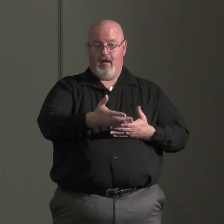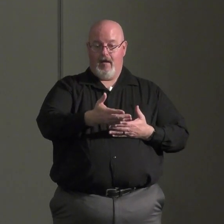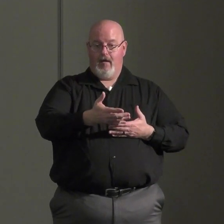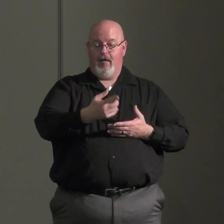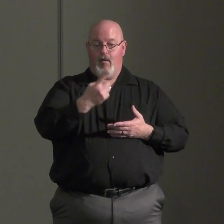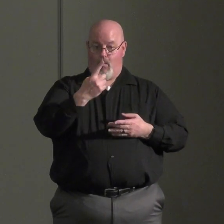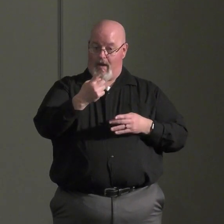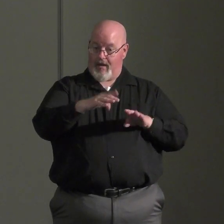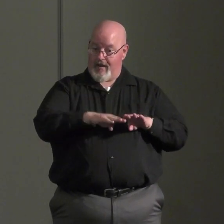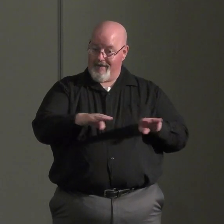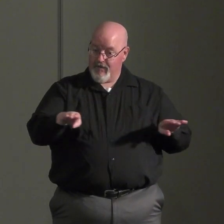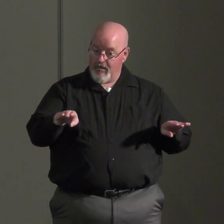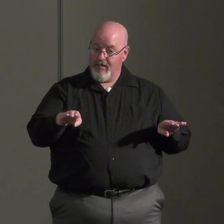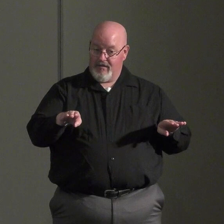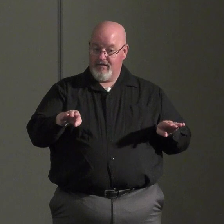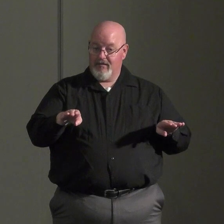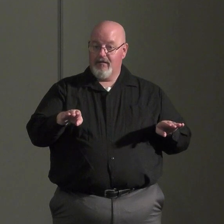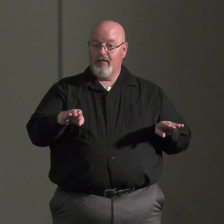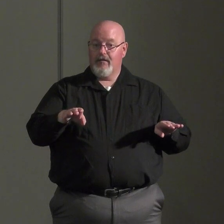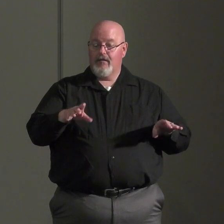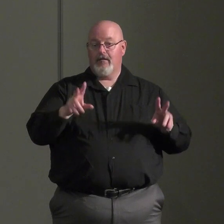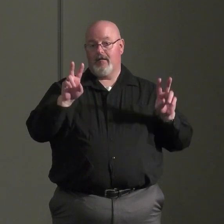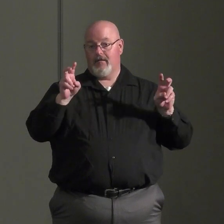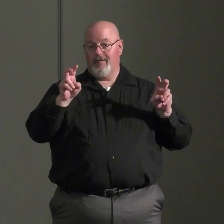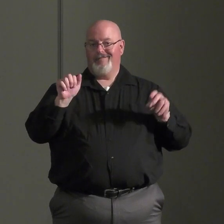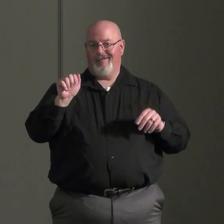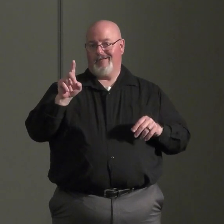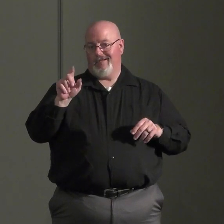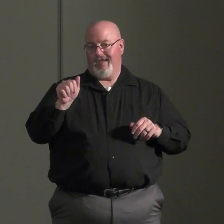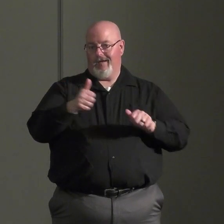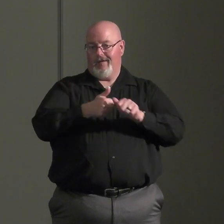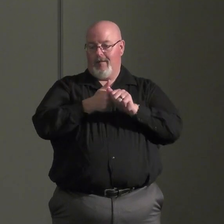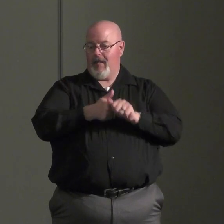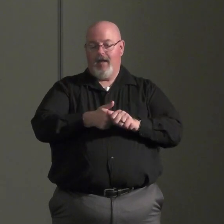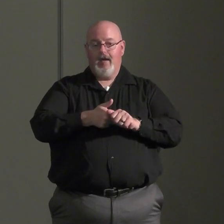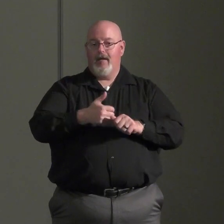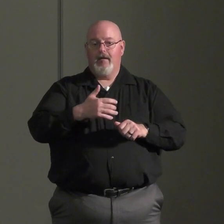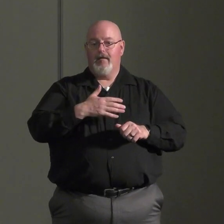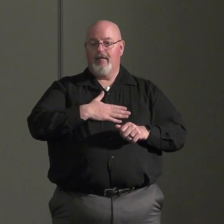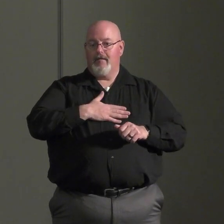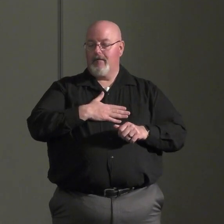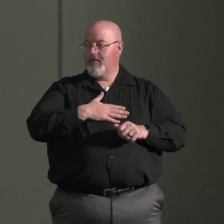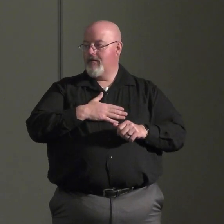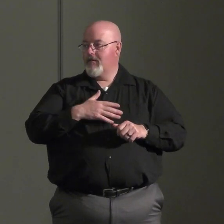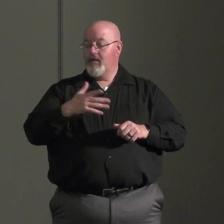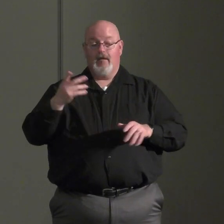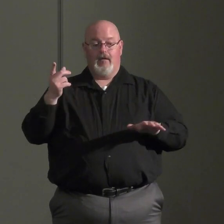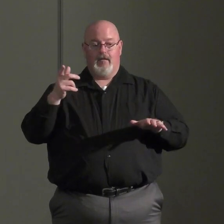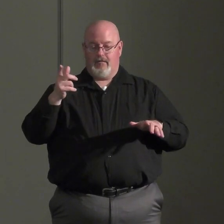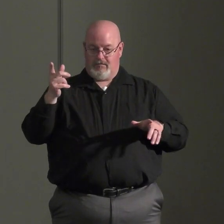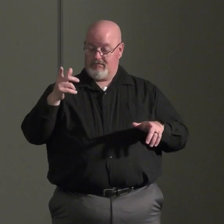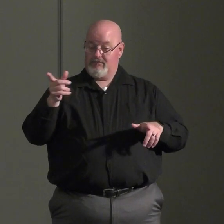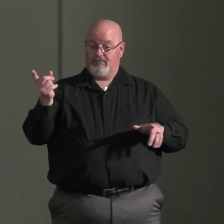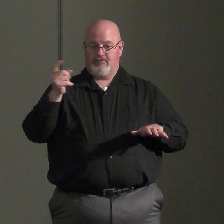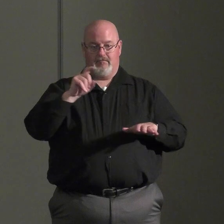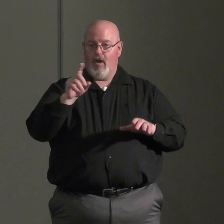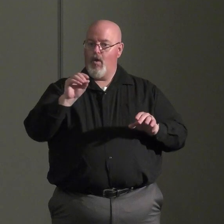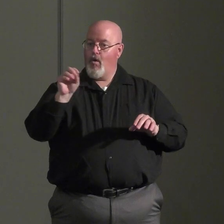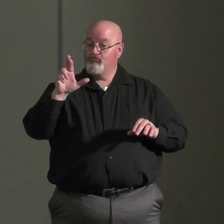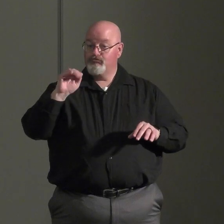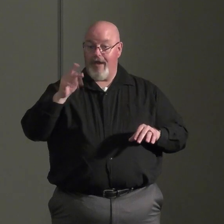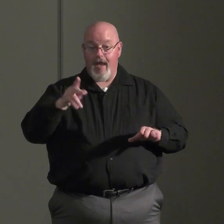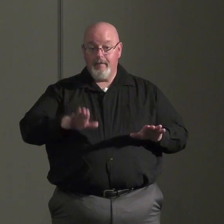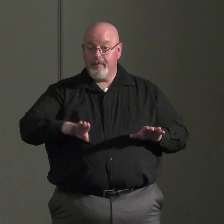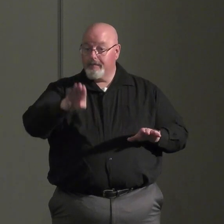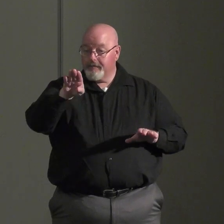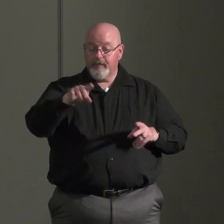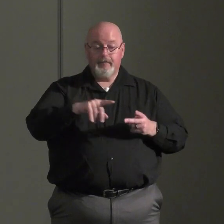level, was "ADA complaint" my background I walked through the house no ramp in it. The